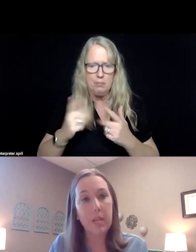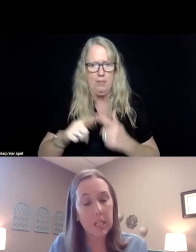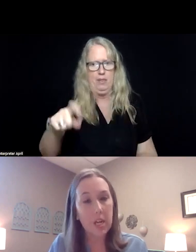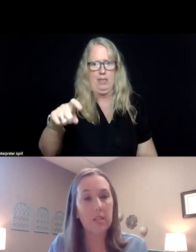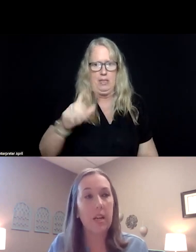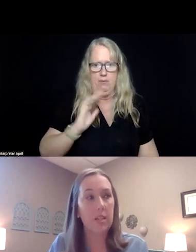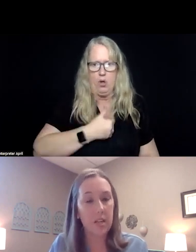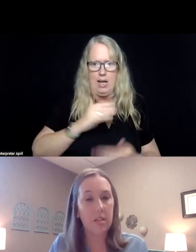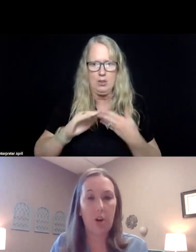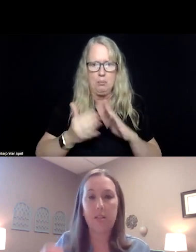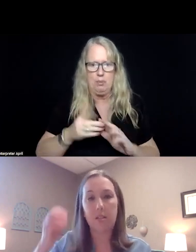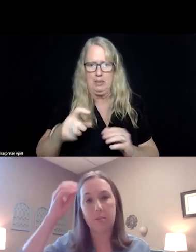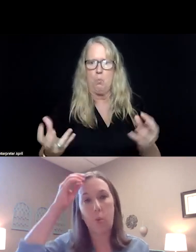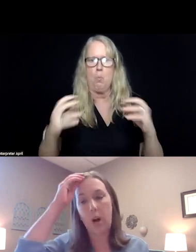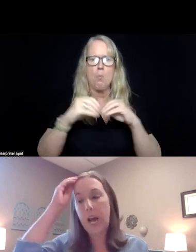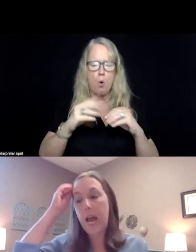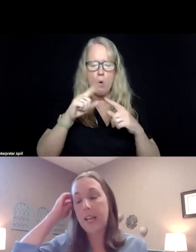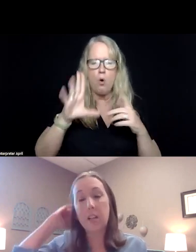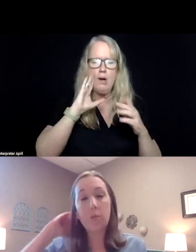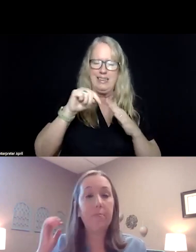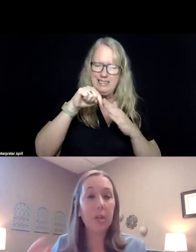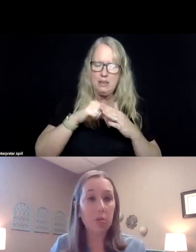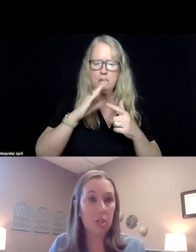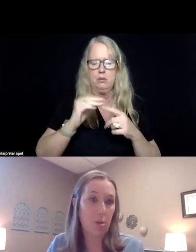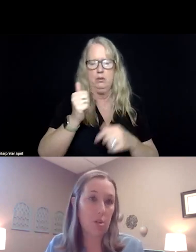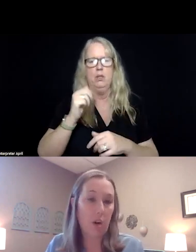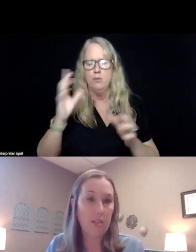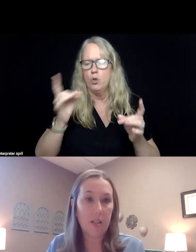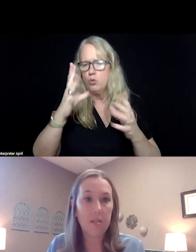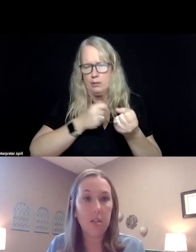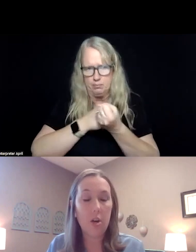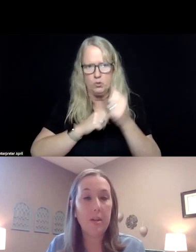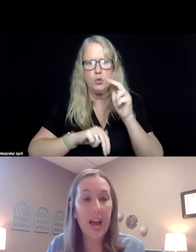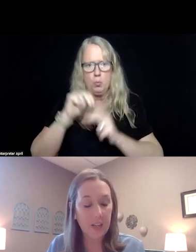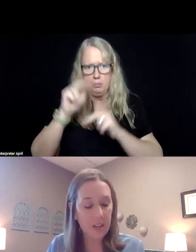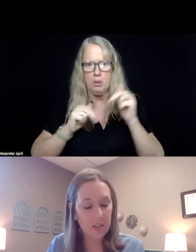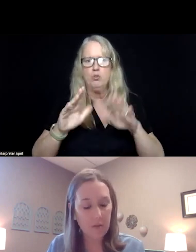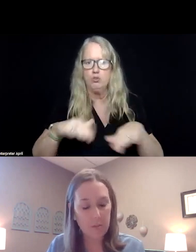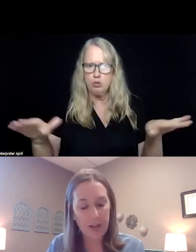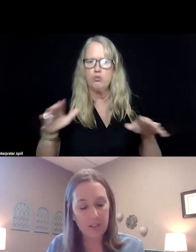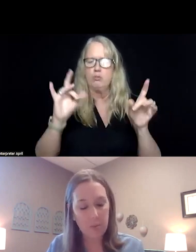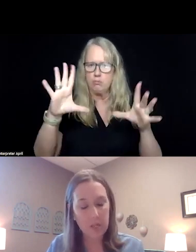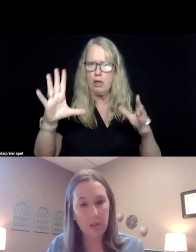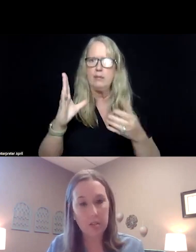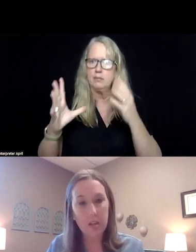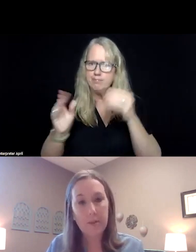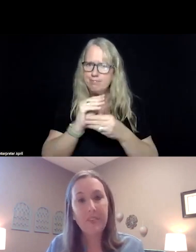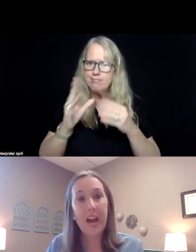IMMEDIATE SUPPORT SO WE BUILT ON THE CHILDREN'S AND ADDED THAT OVER THE YEARS.